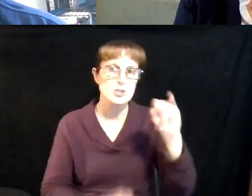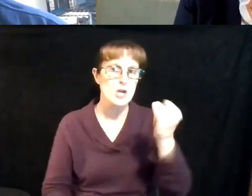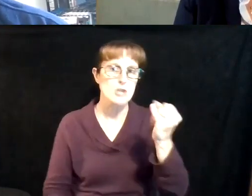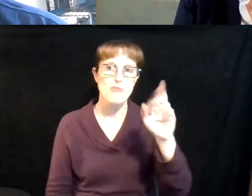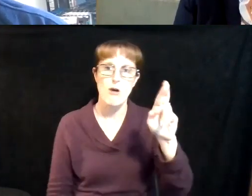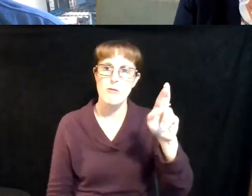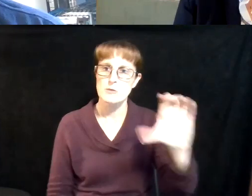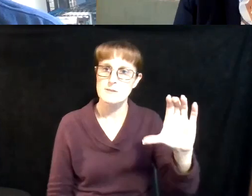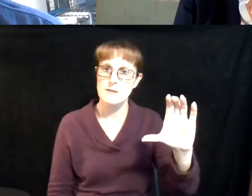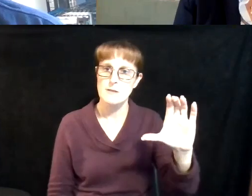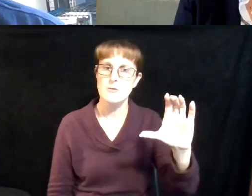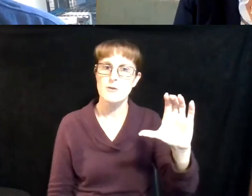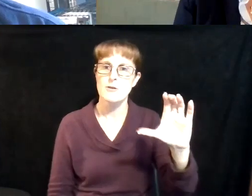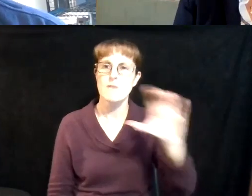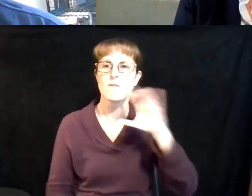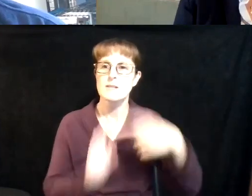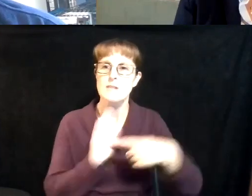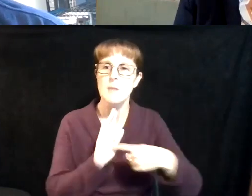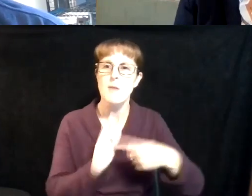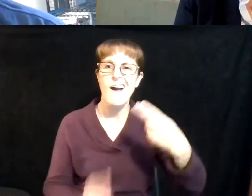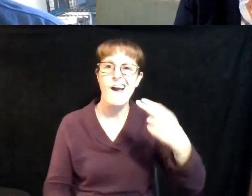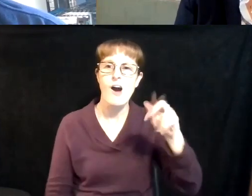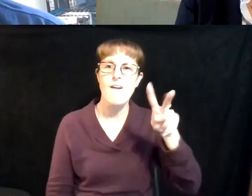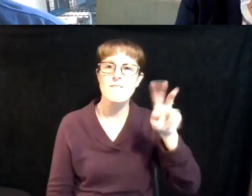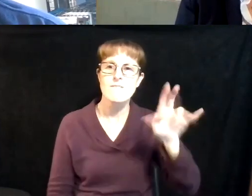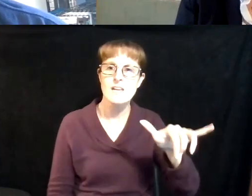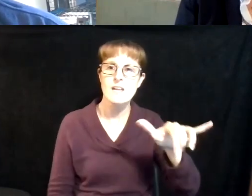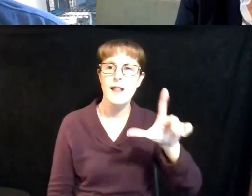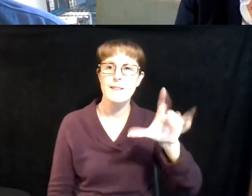Harvey Lapin and Donnellan and many others